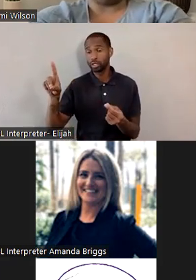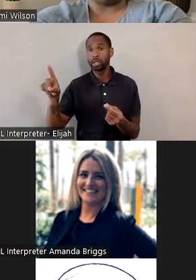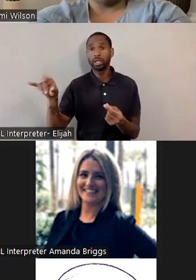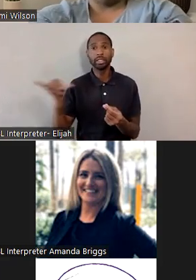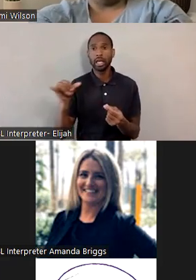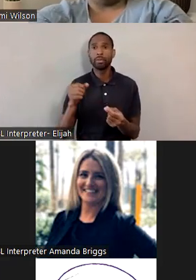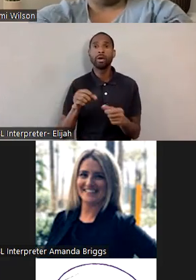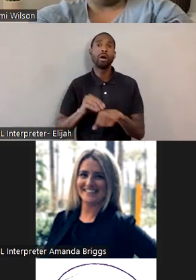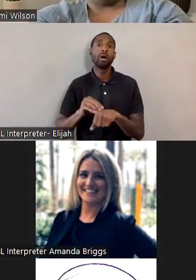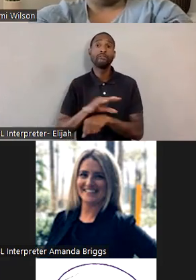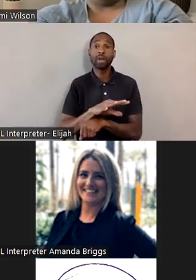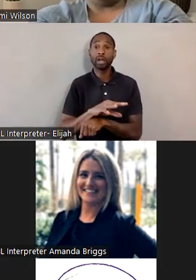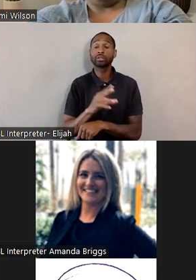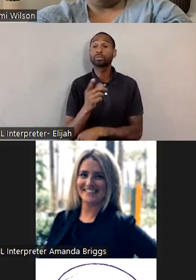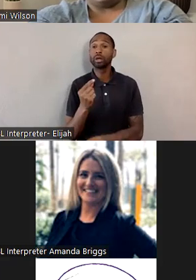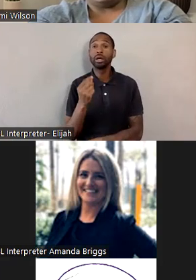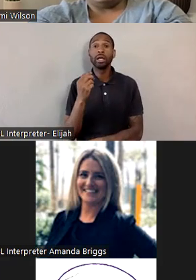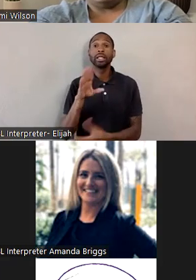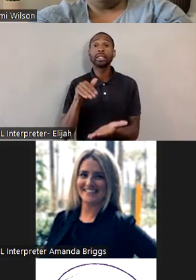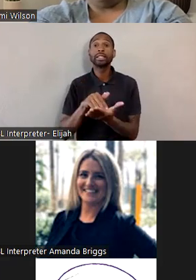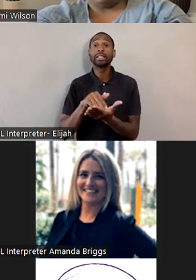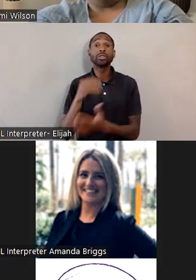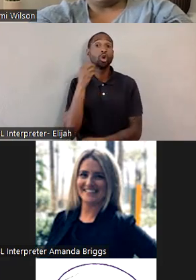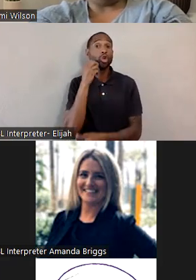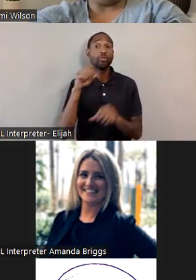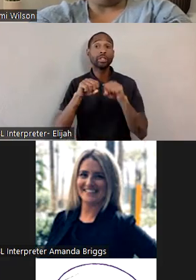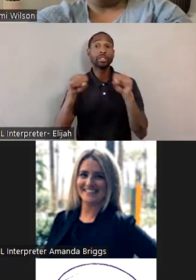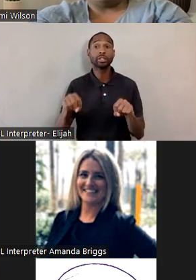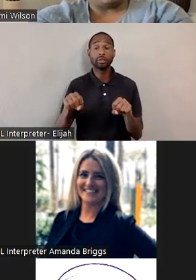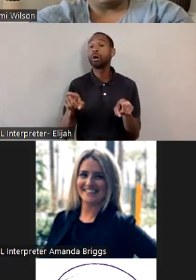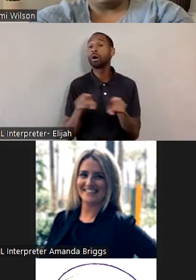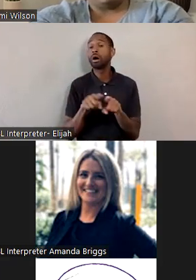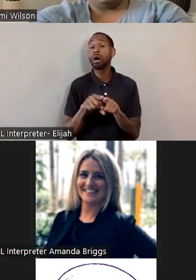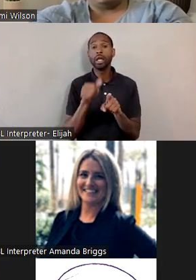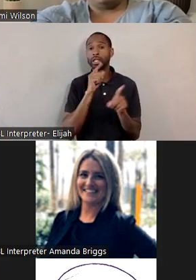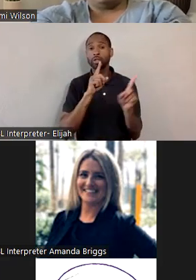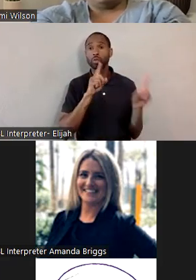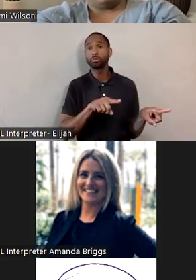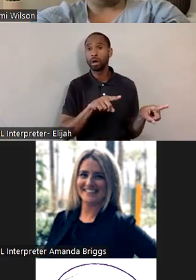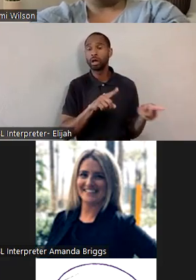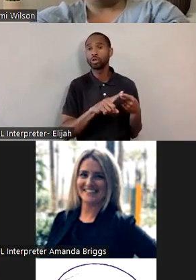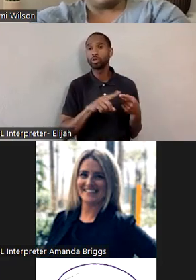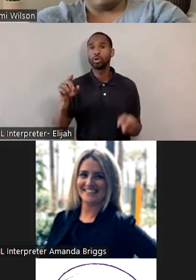the central nervous system. But it does not respond to Naloxone like